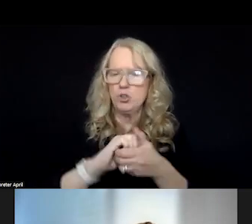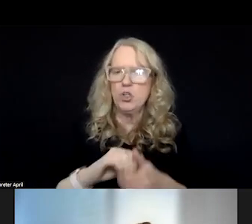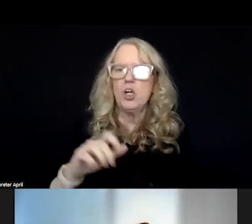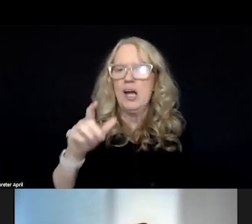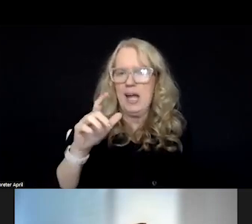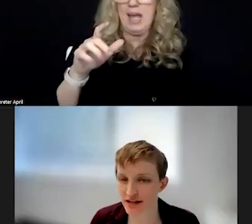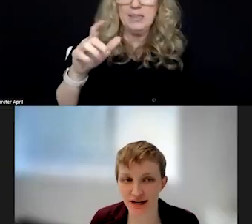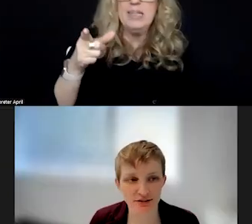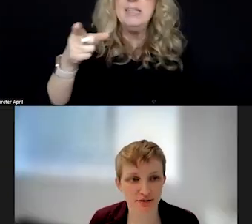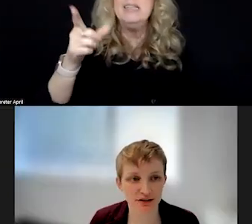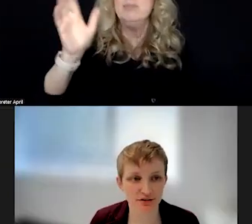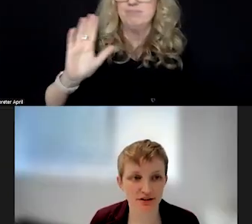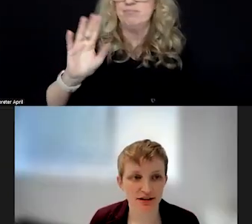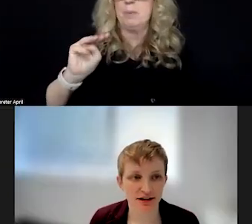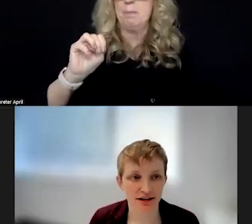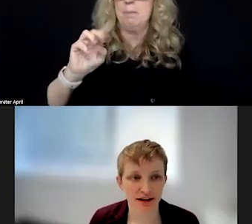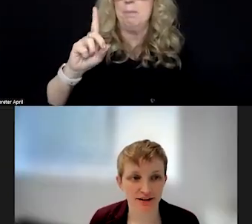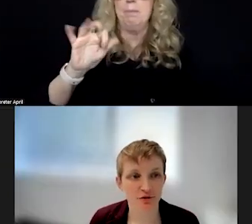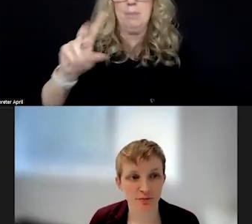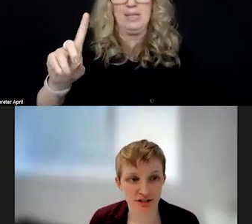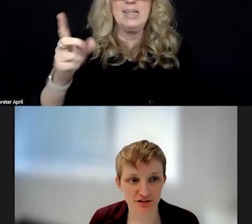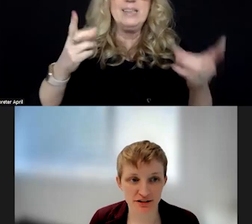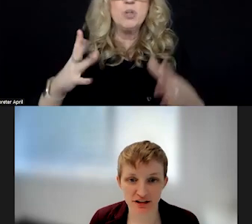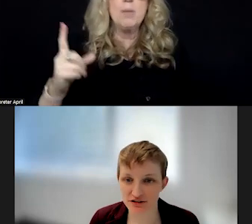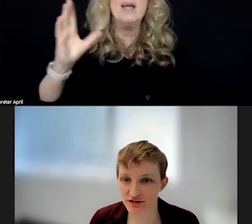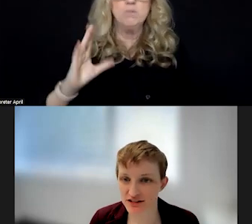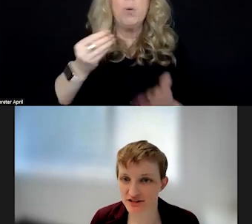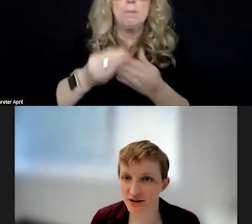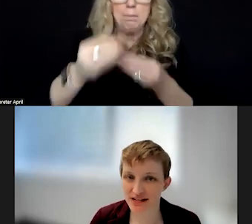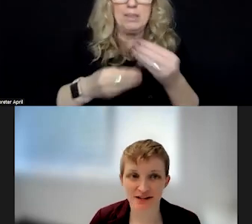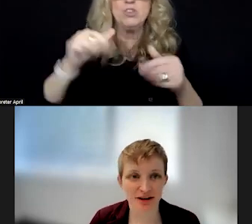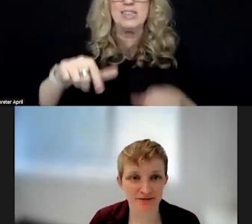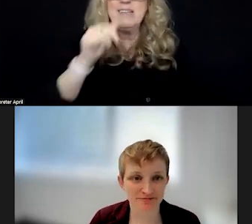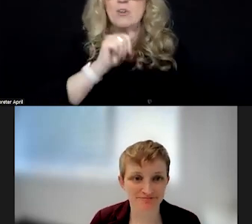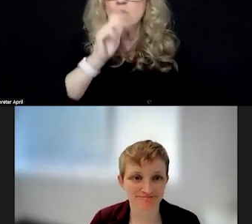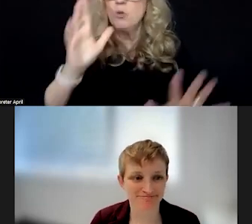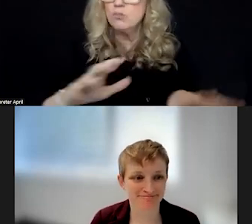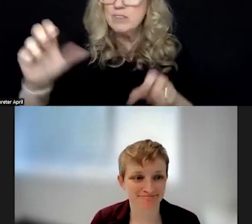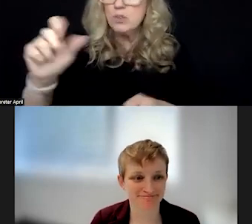TOM IS THE FORMER MEDICAID DIRECTOR IN ARIZONA. TOM, TAKE IT AWAY. >> THANK